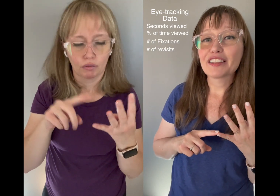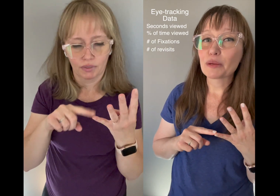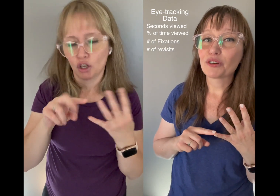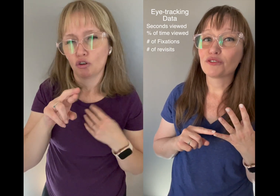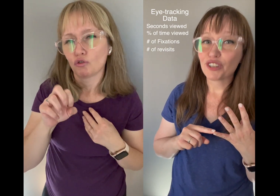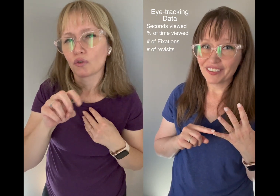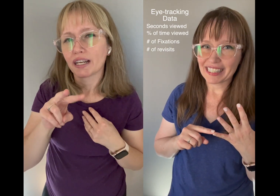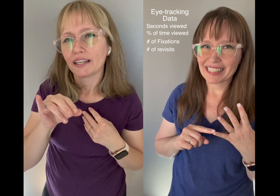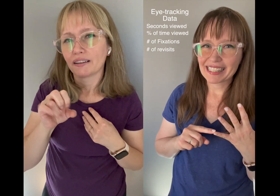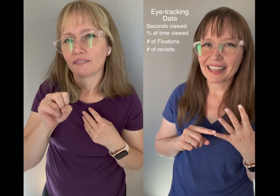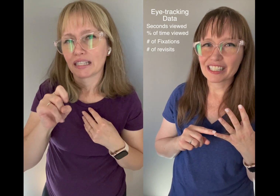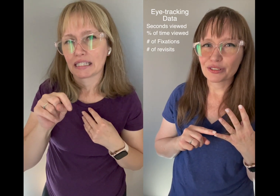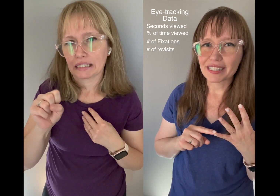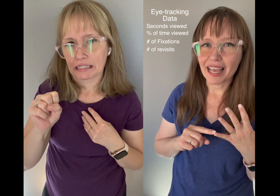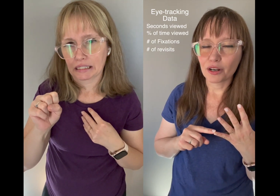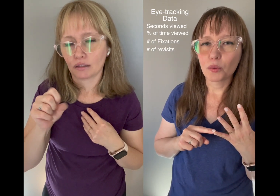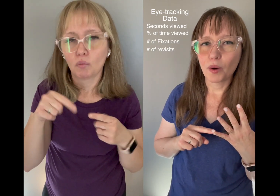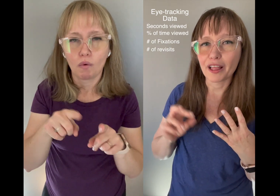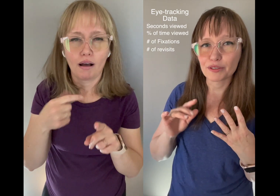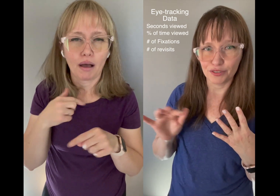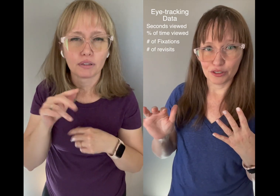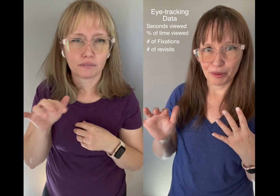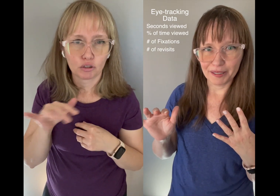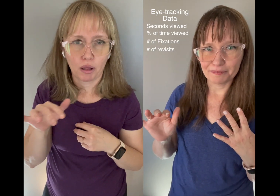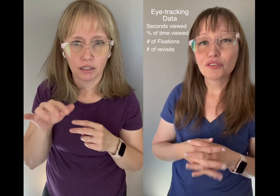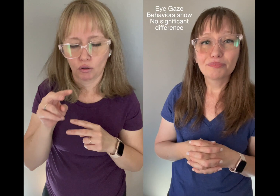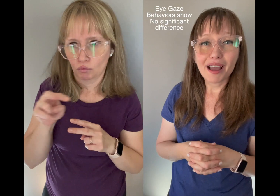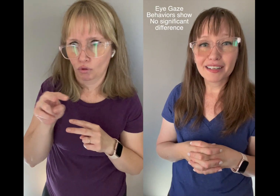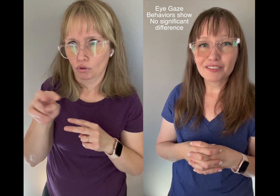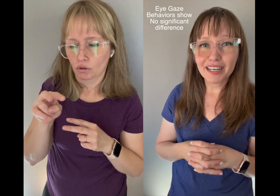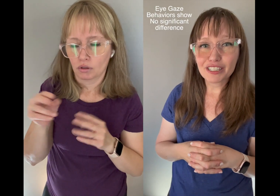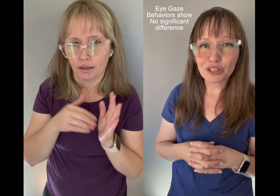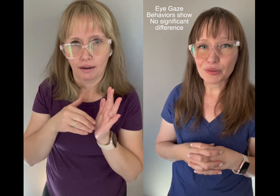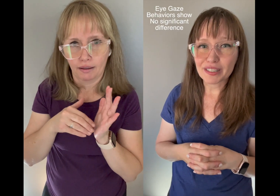the number of revisits that the students had while I was finger spelling my data shows that